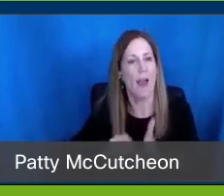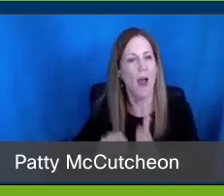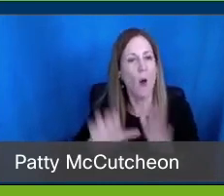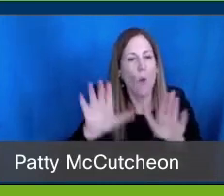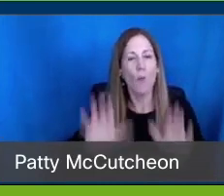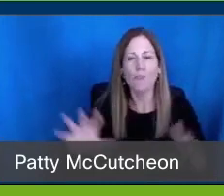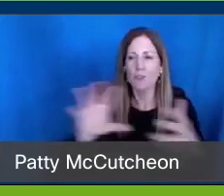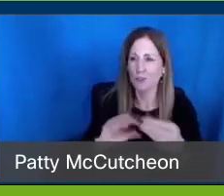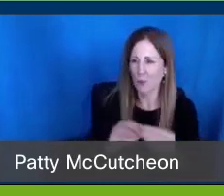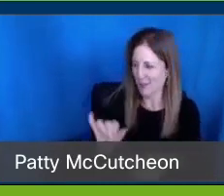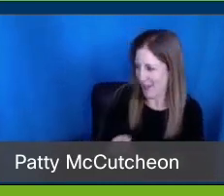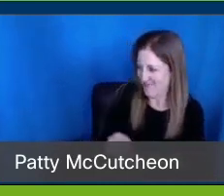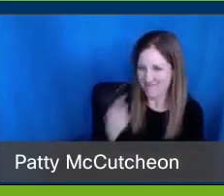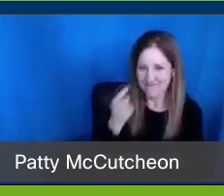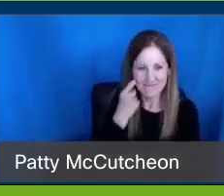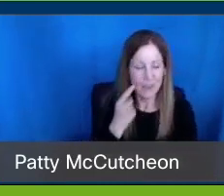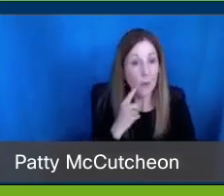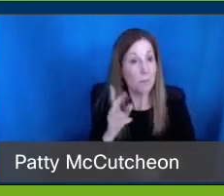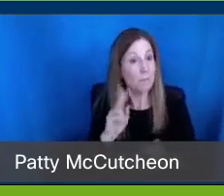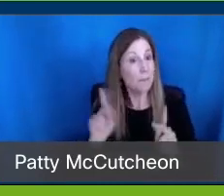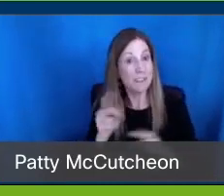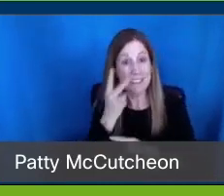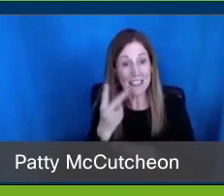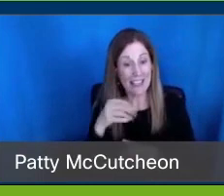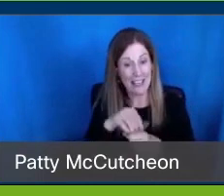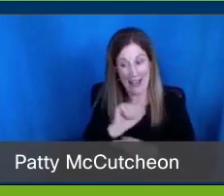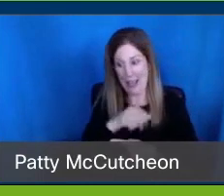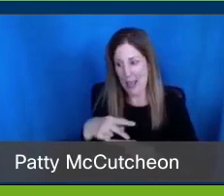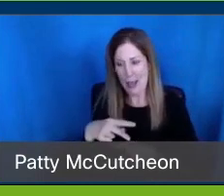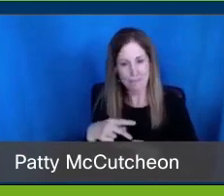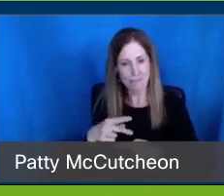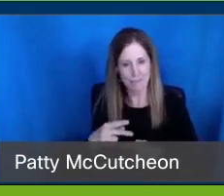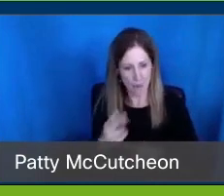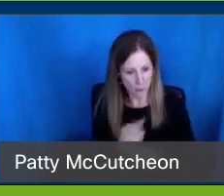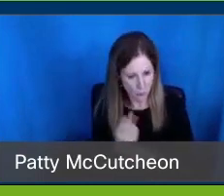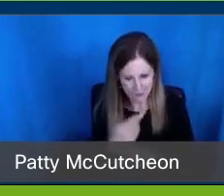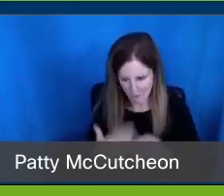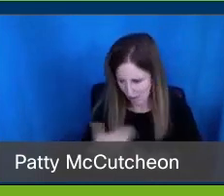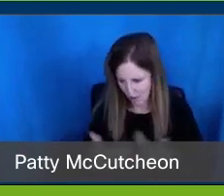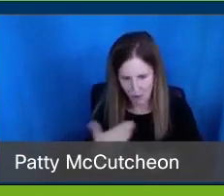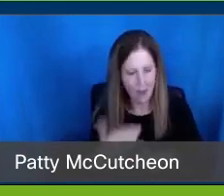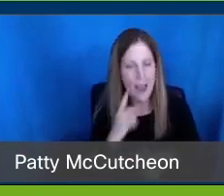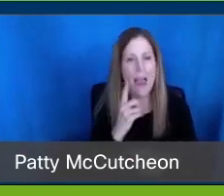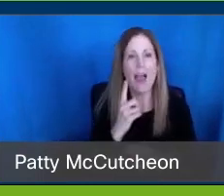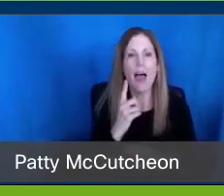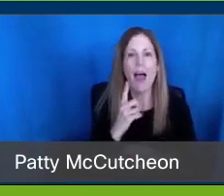where others can see themselves in this app in some way, shape or form and learn from the experiences